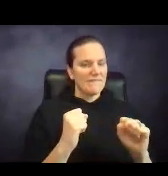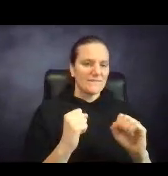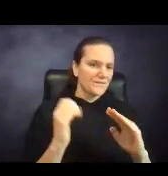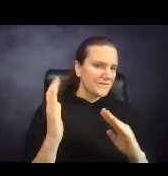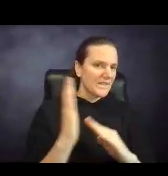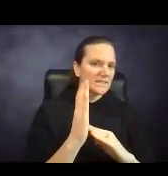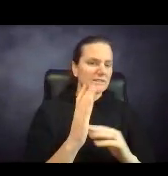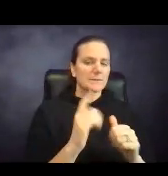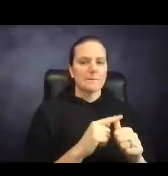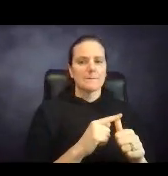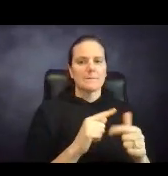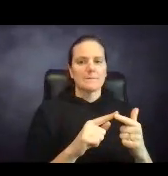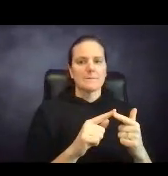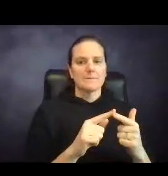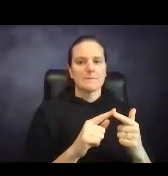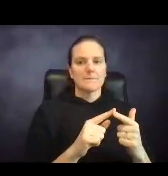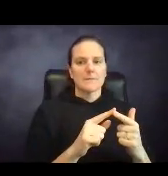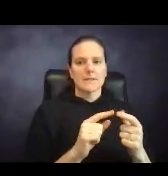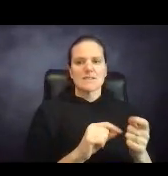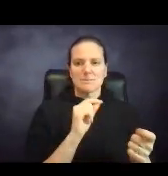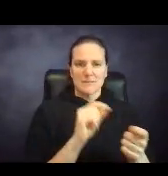and most certain hormone replacement therapy.